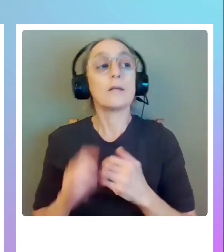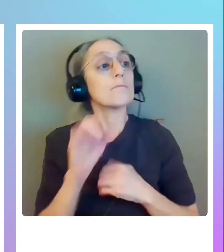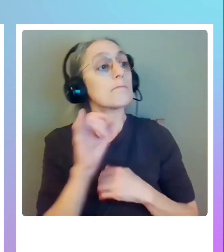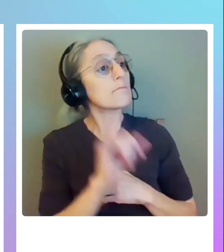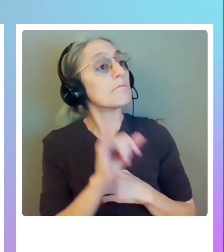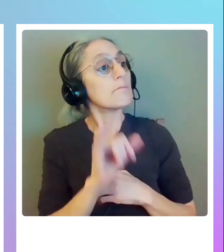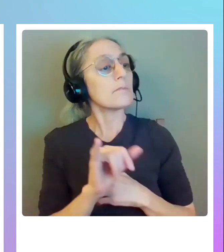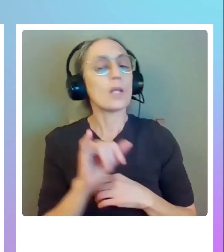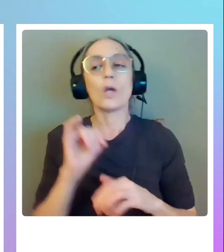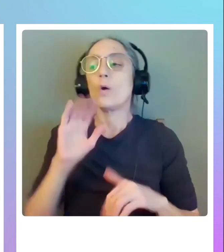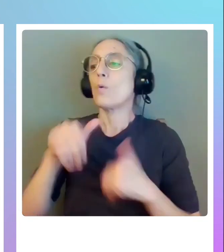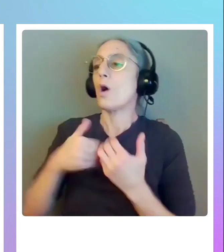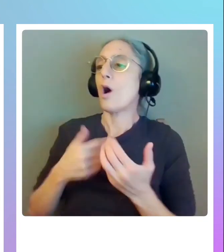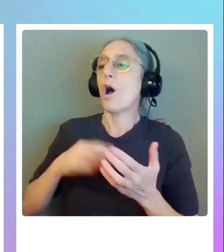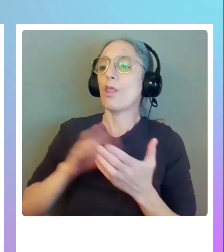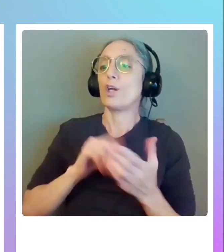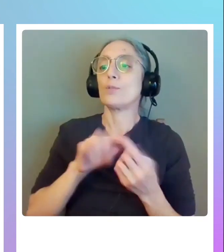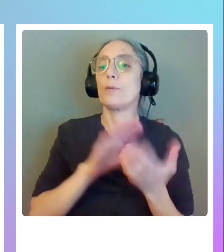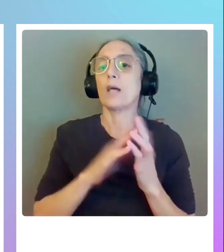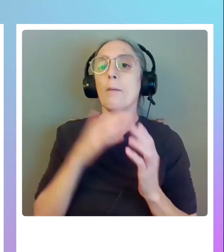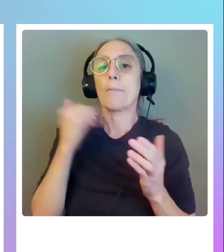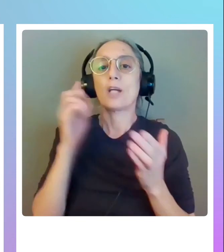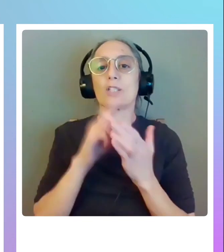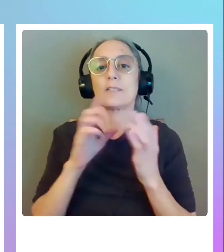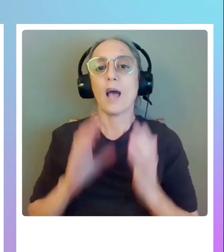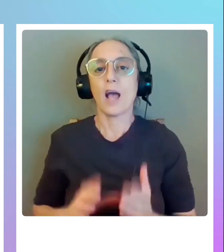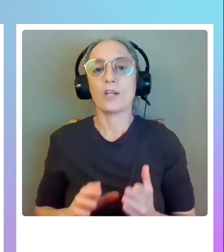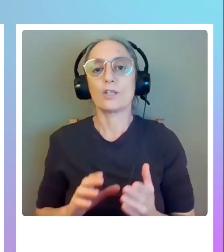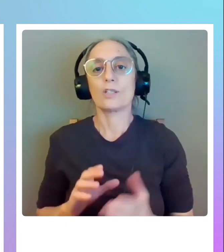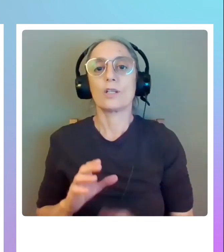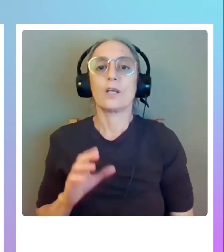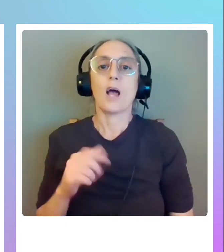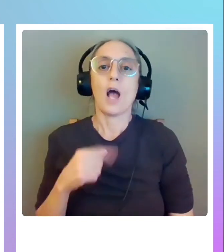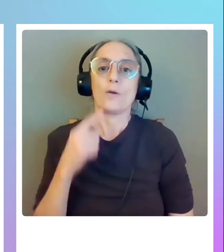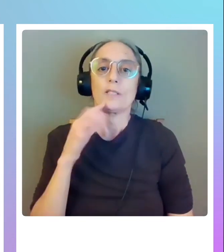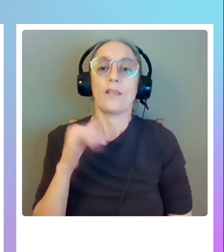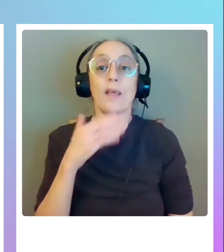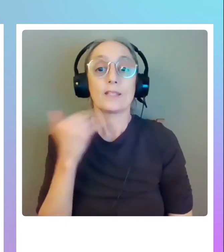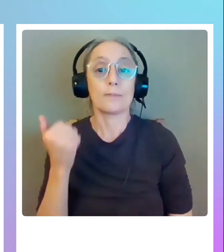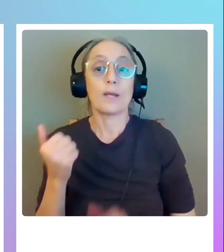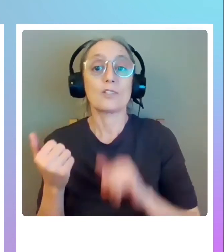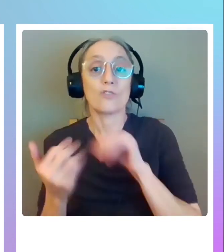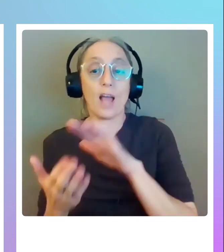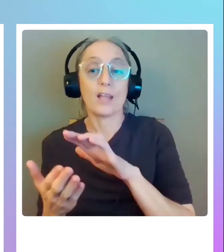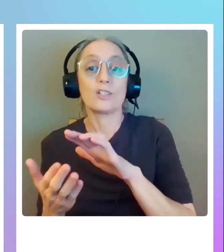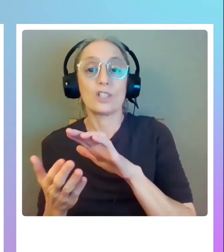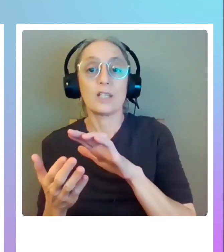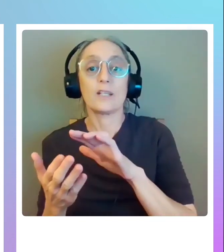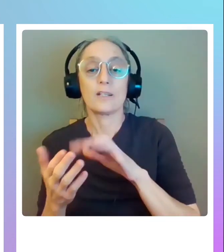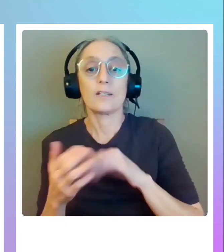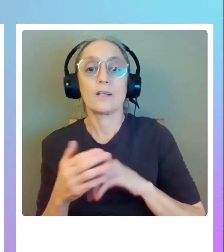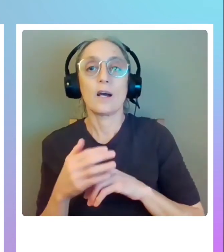to be better designers. So I would say that's the best strategy for inclusion.